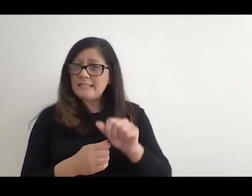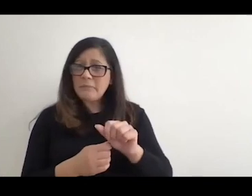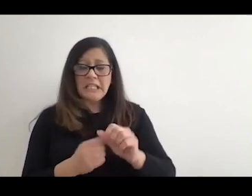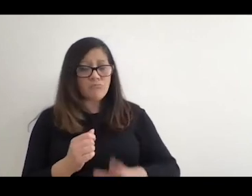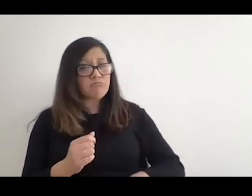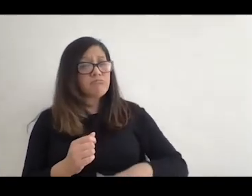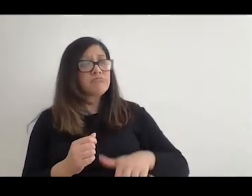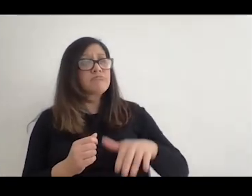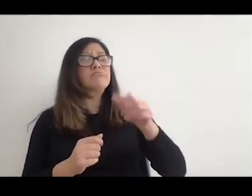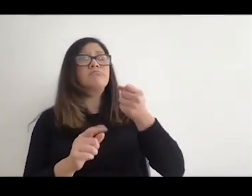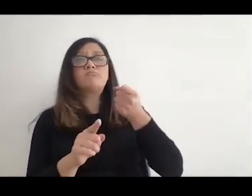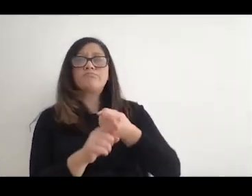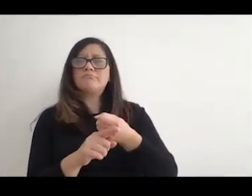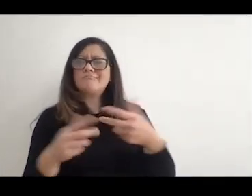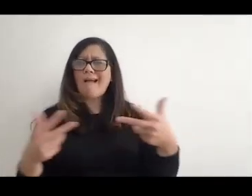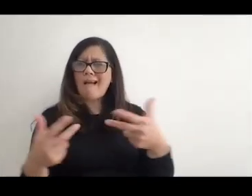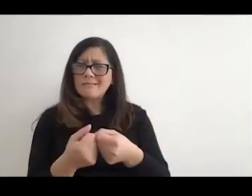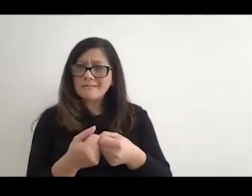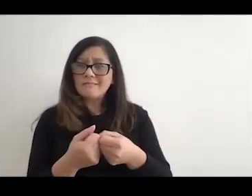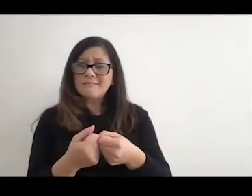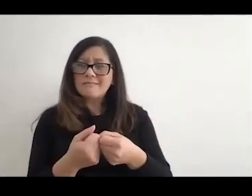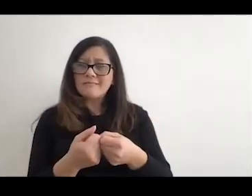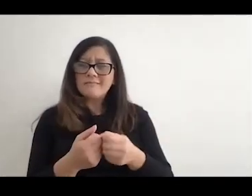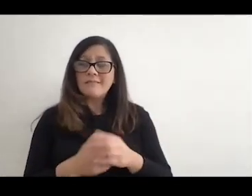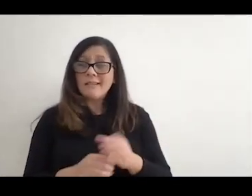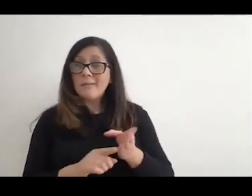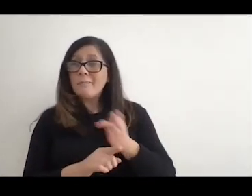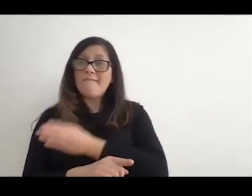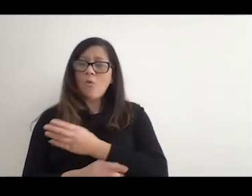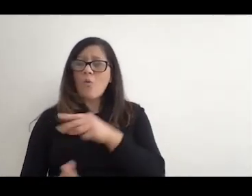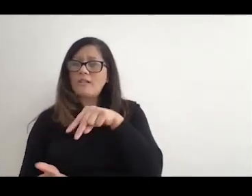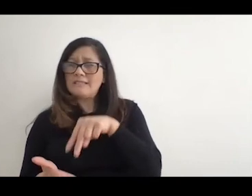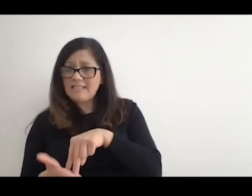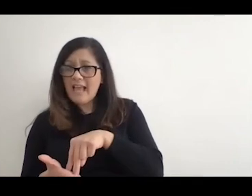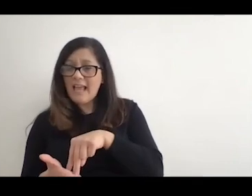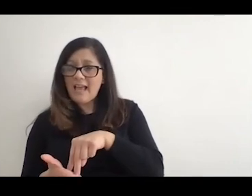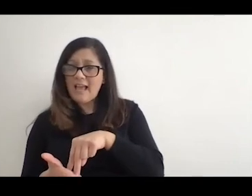something happens where they go from having a standing body type ambulating